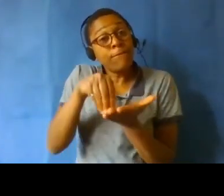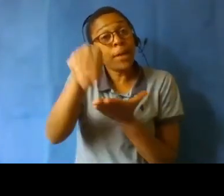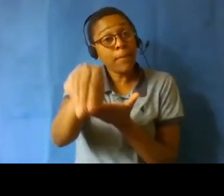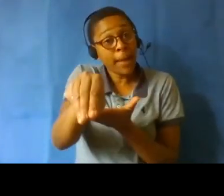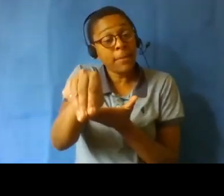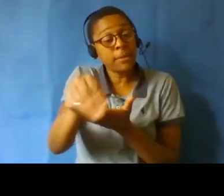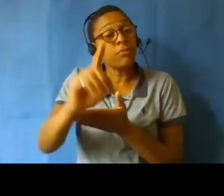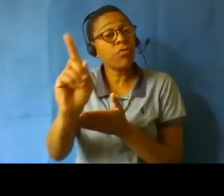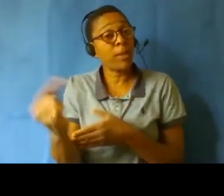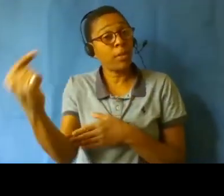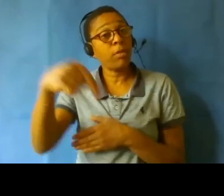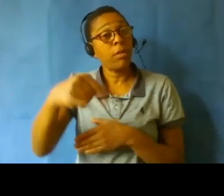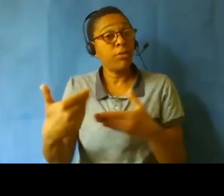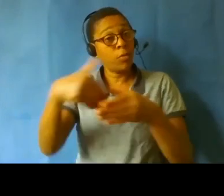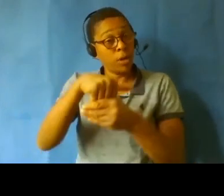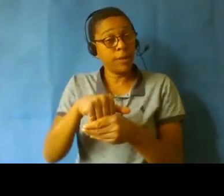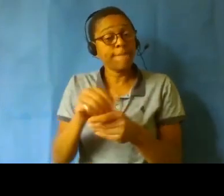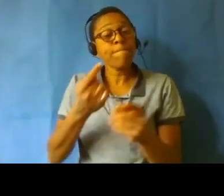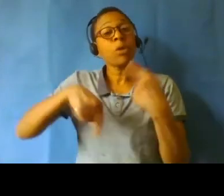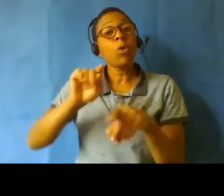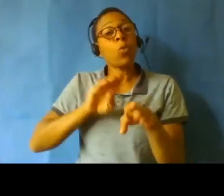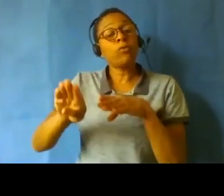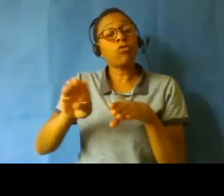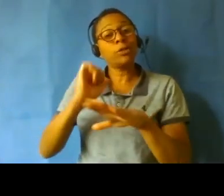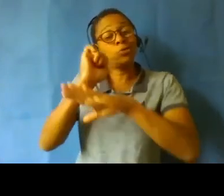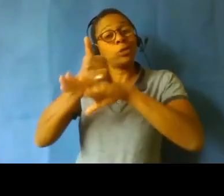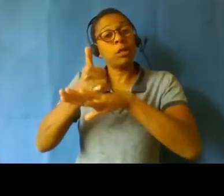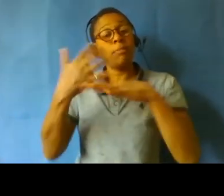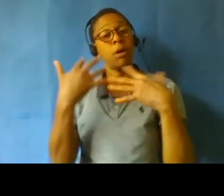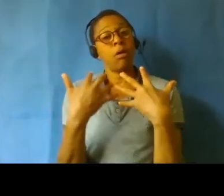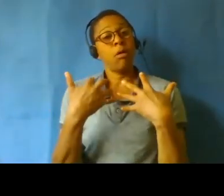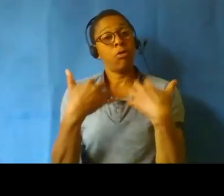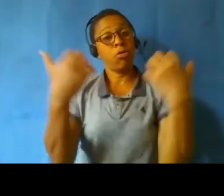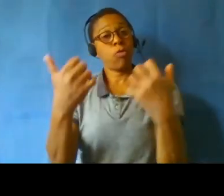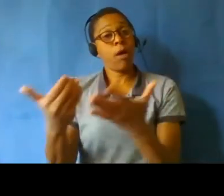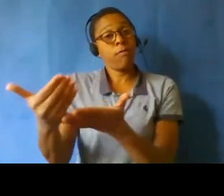and all of its speakers and interpreters you can find the details for this on our